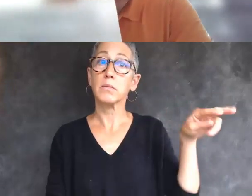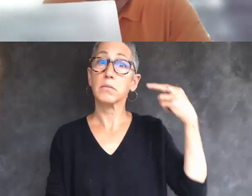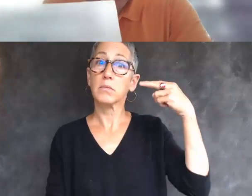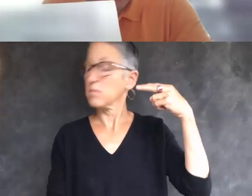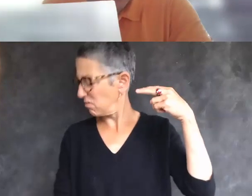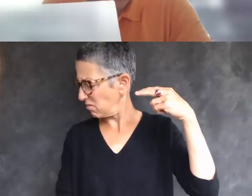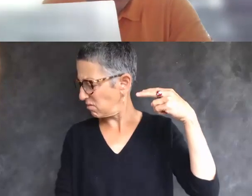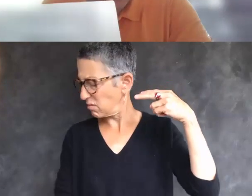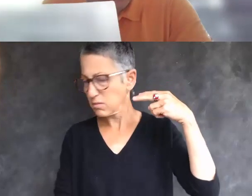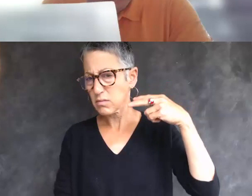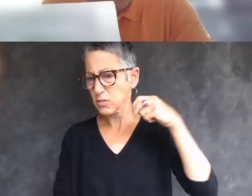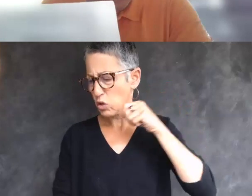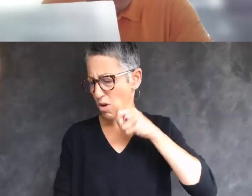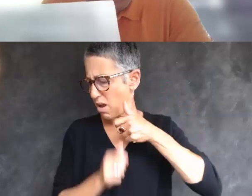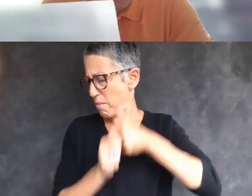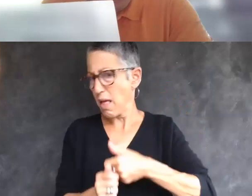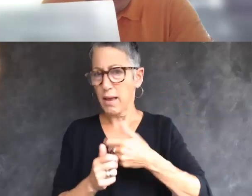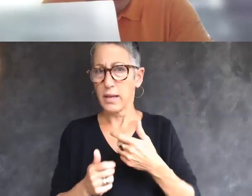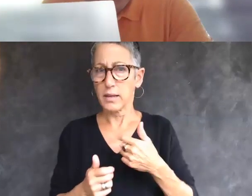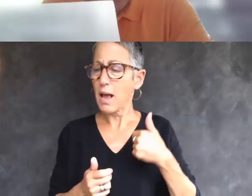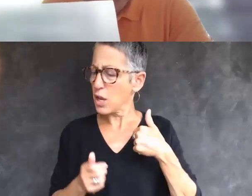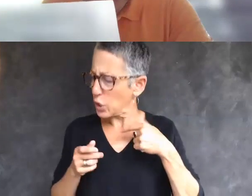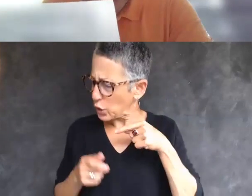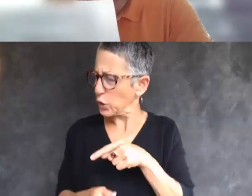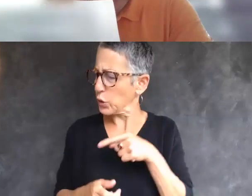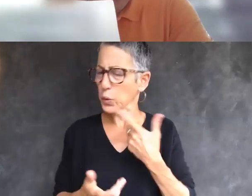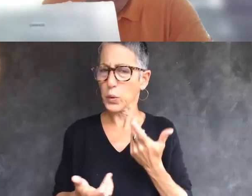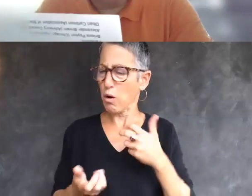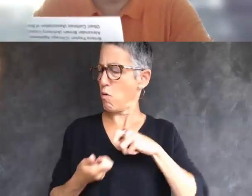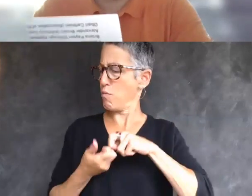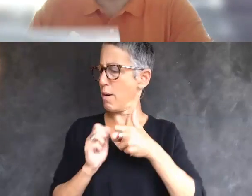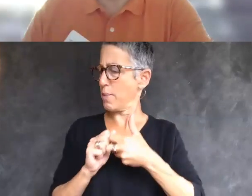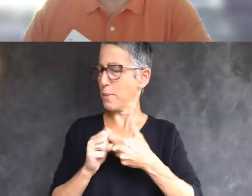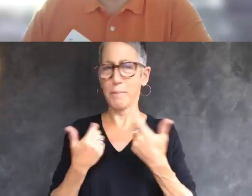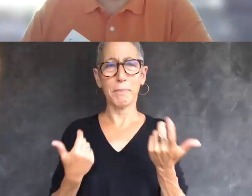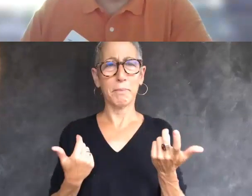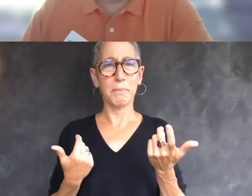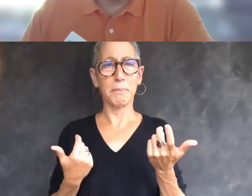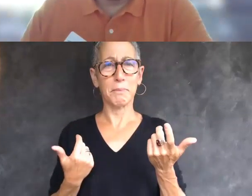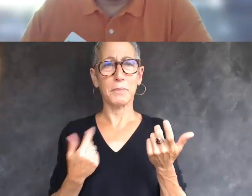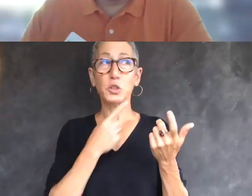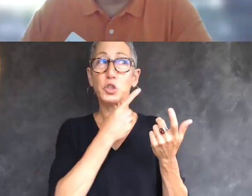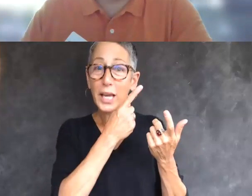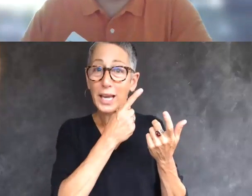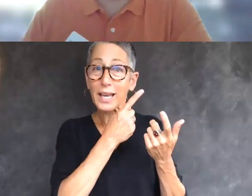as if I was being a problem because I wasn't just like processing the information the way that she thought I should process the information or